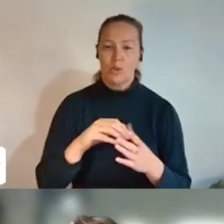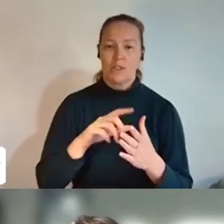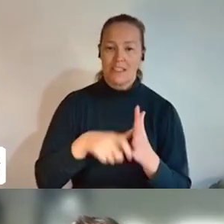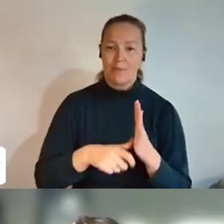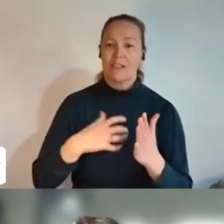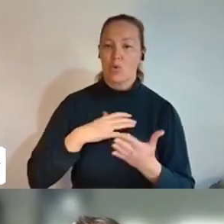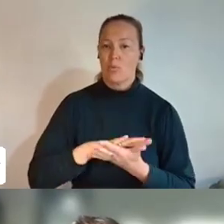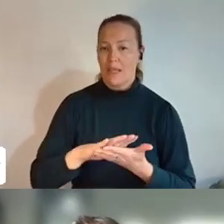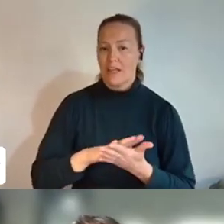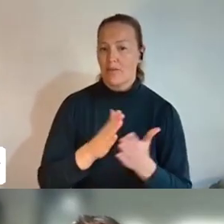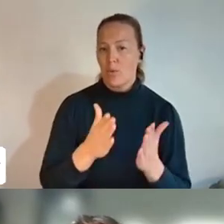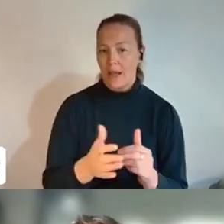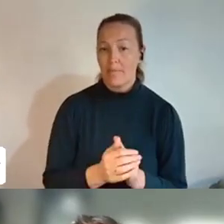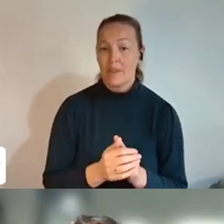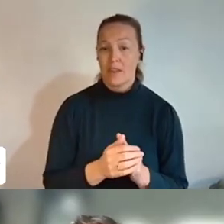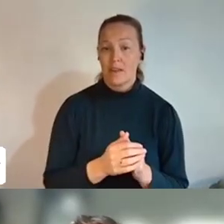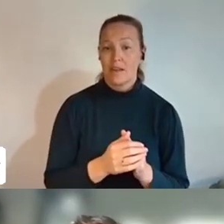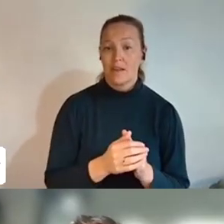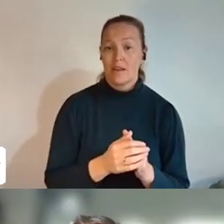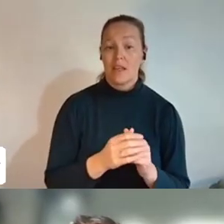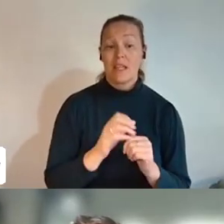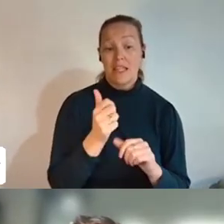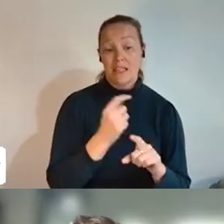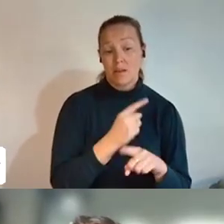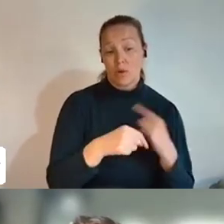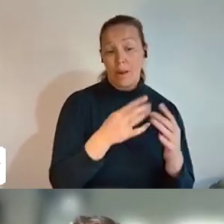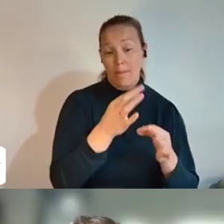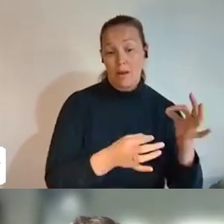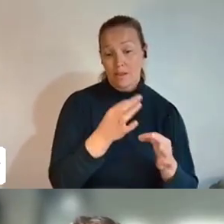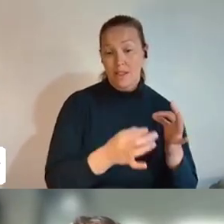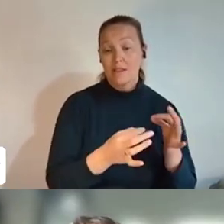and local government goes unmentioned, remember how much of your everyday life it shapes and how